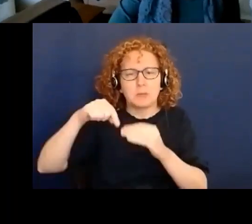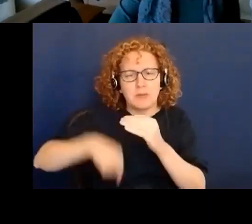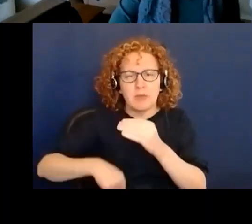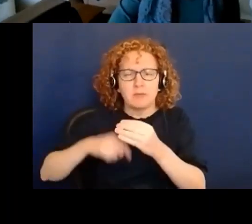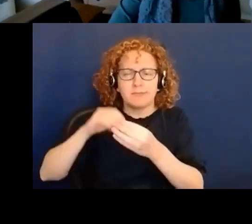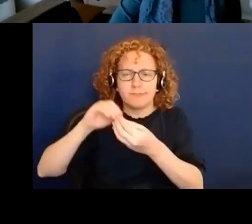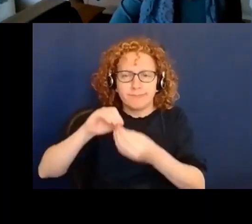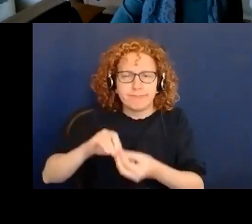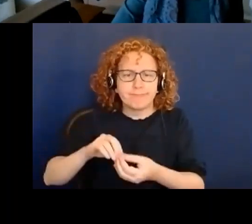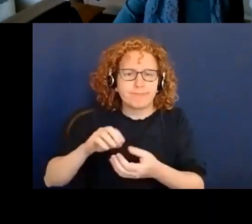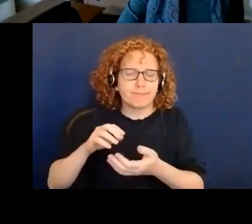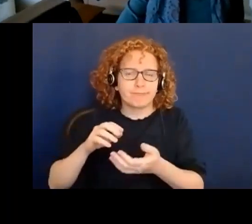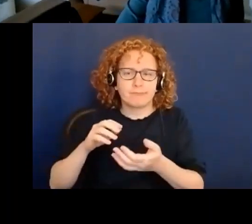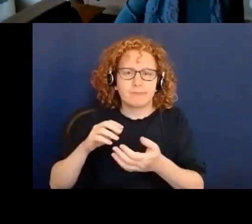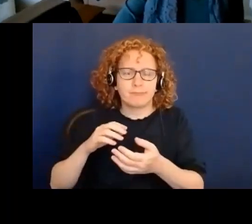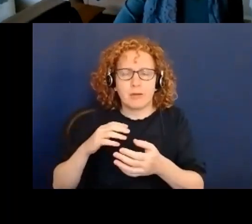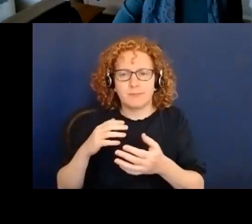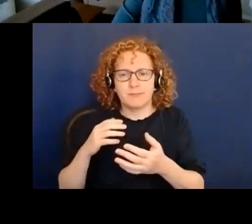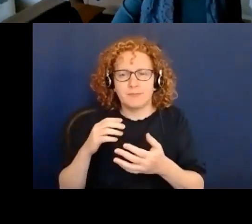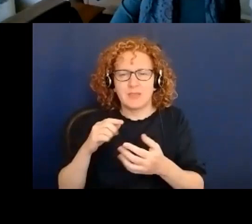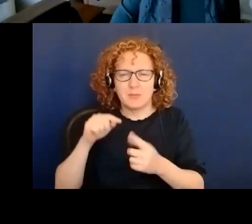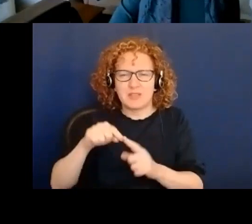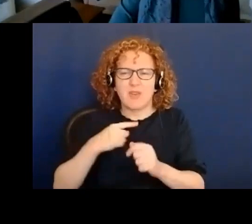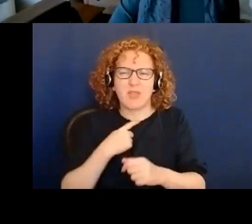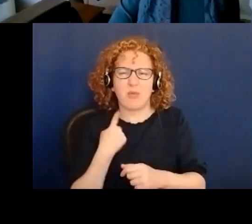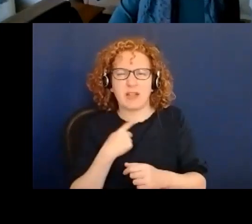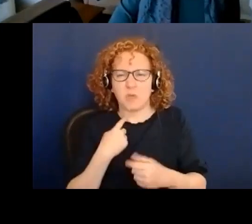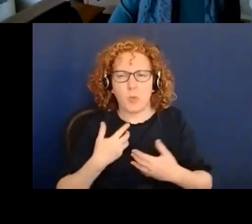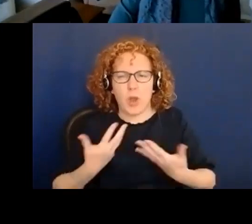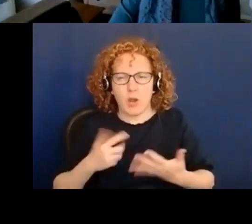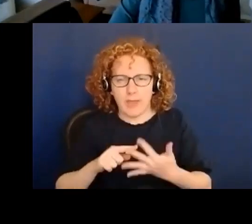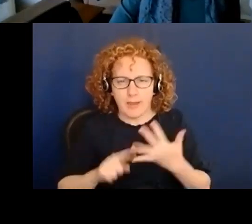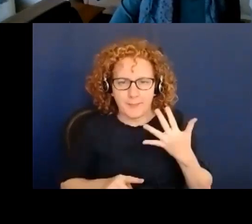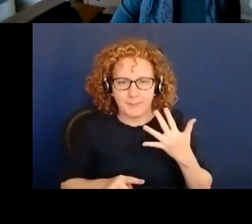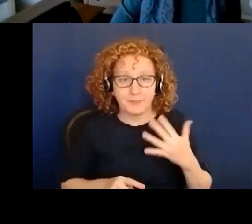you about how we know that students might have difficulty arriving in the us by the start of the